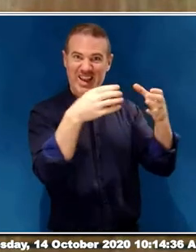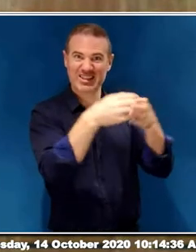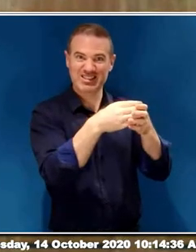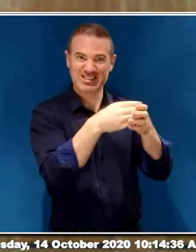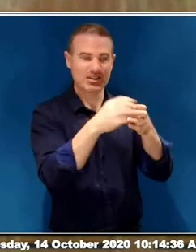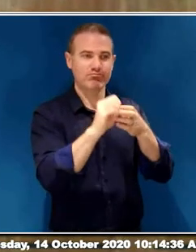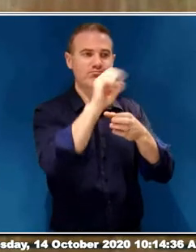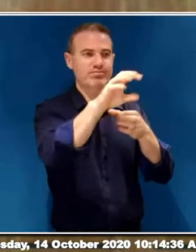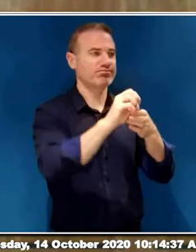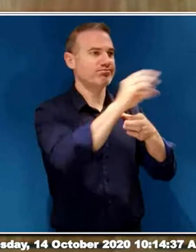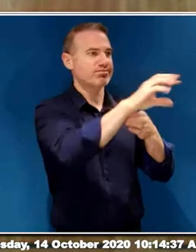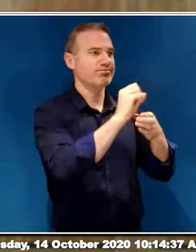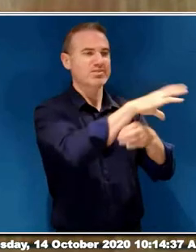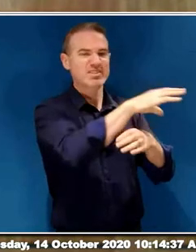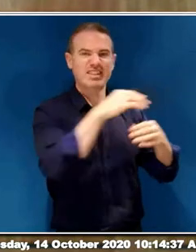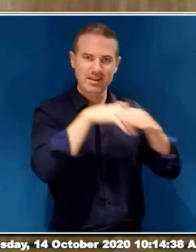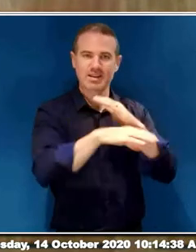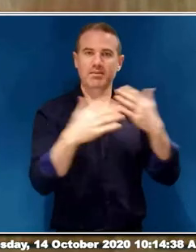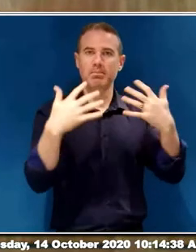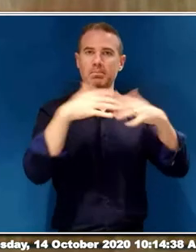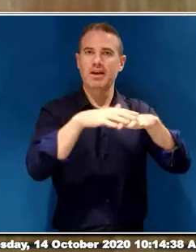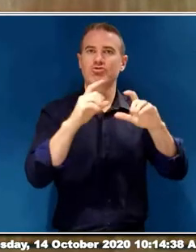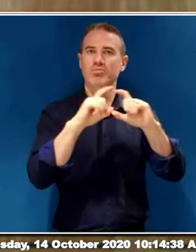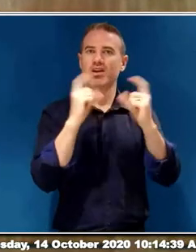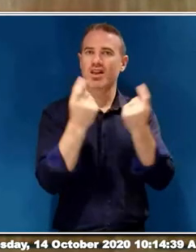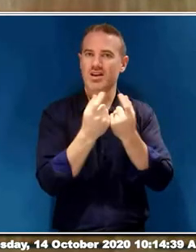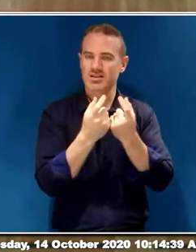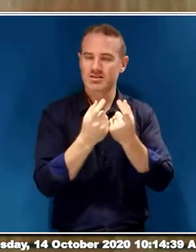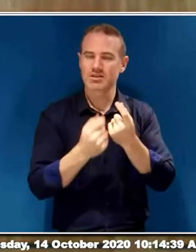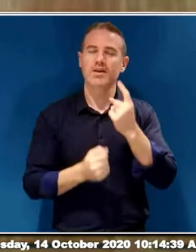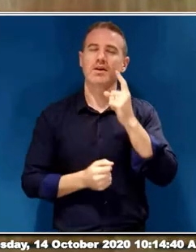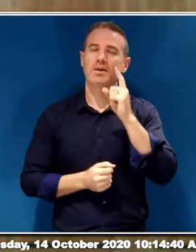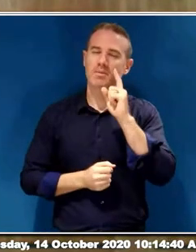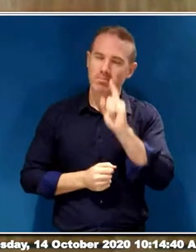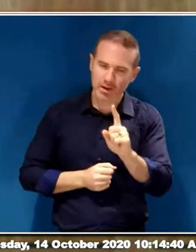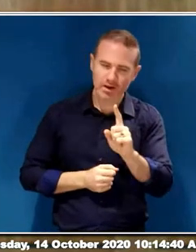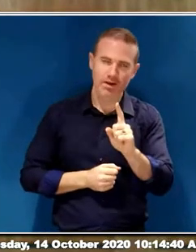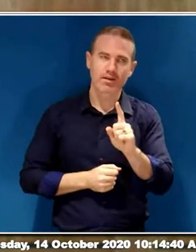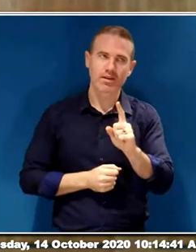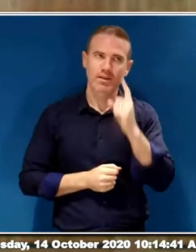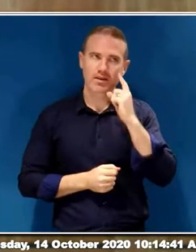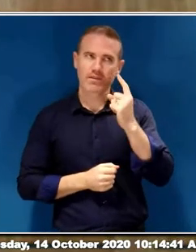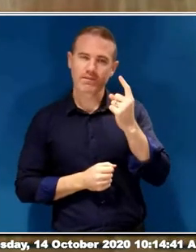However, there were five other boys who presented with challenging --- they were